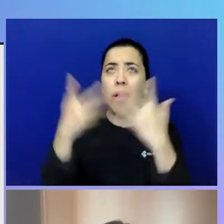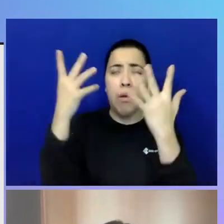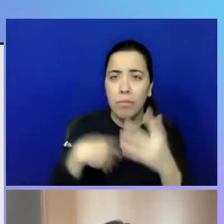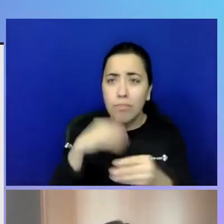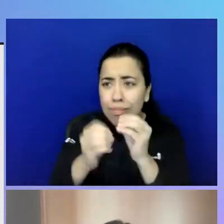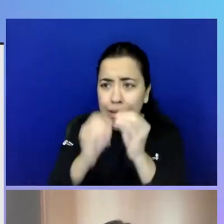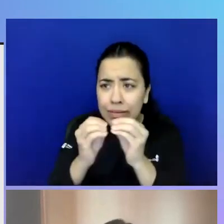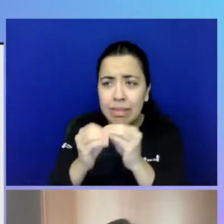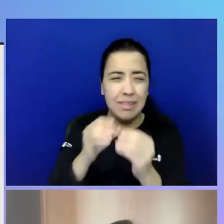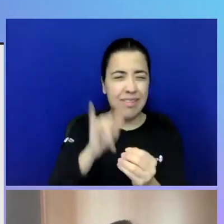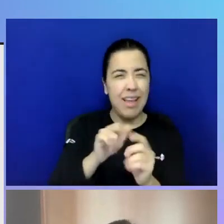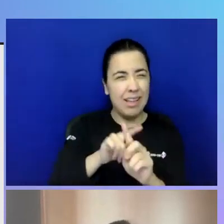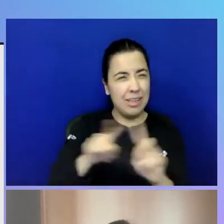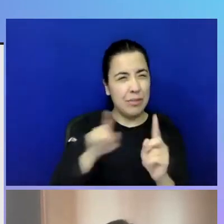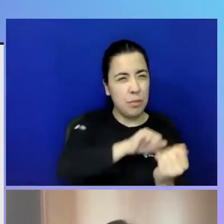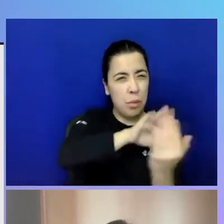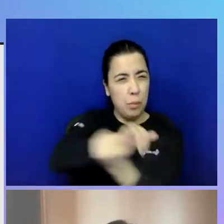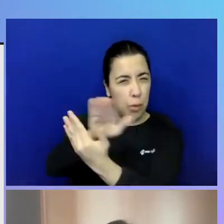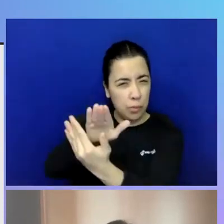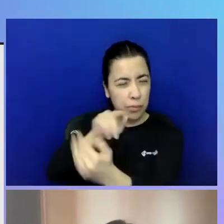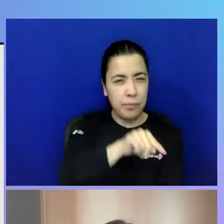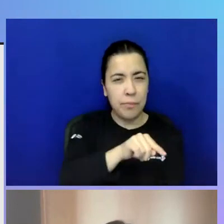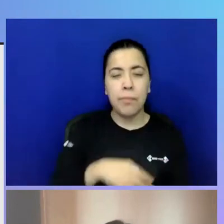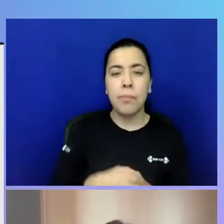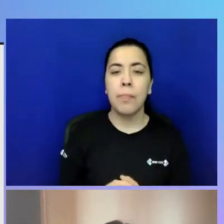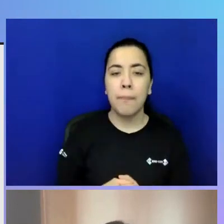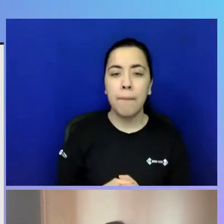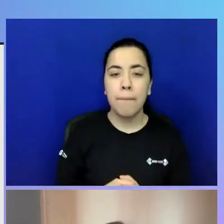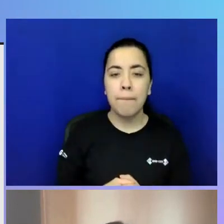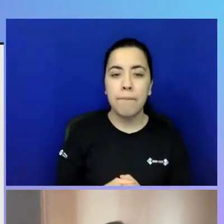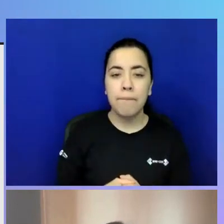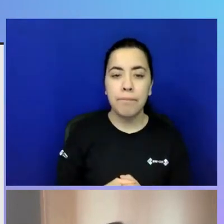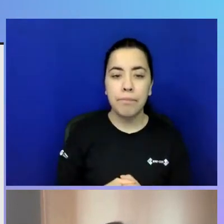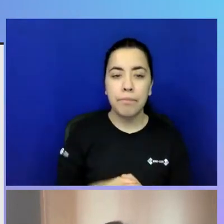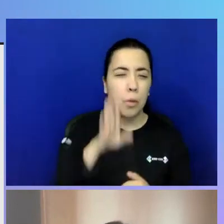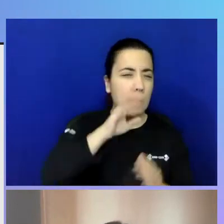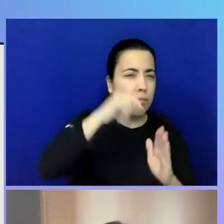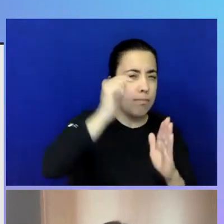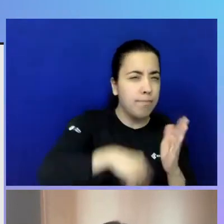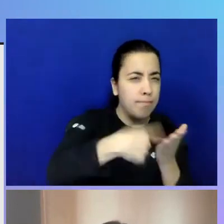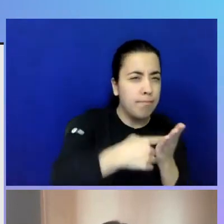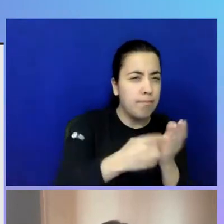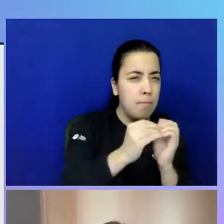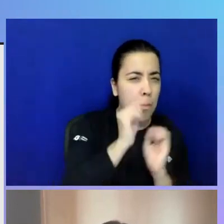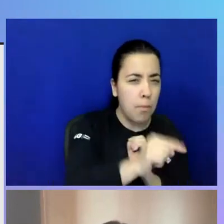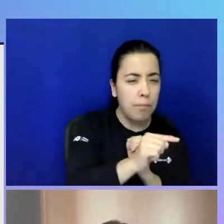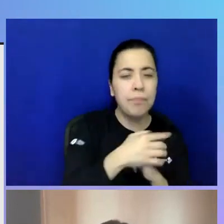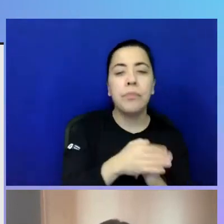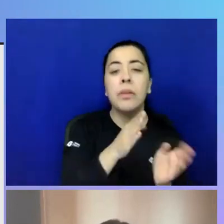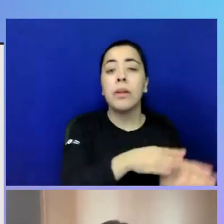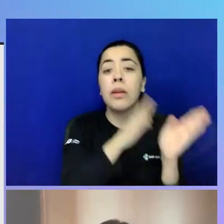slides. The second pillar um, is our teams collaboration and awareness. So we needed everybody to be on board. I'm